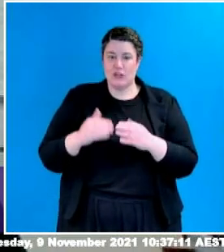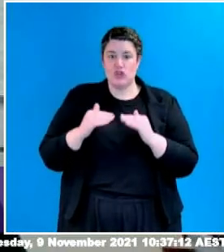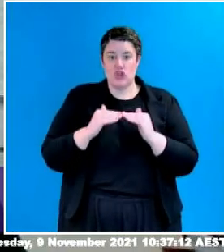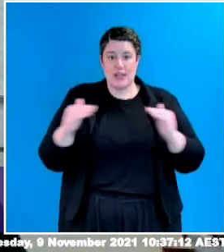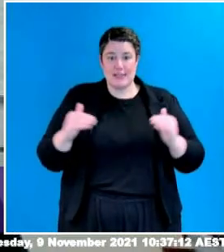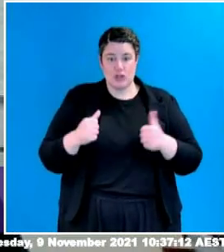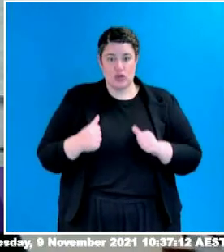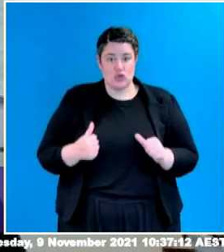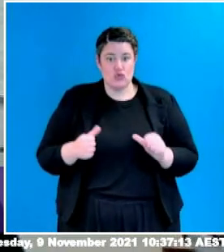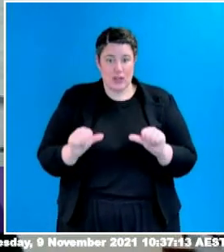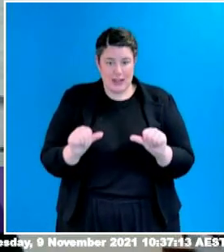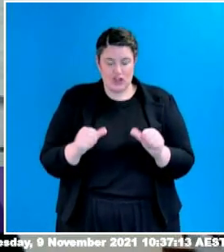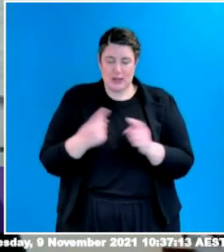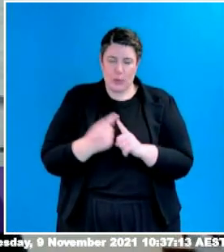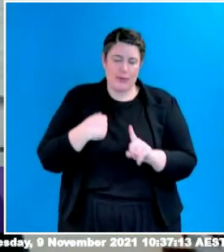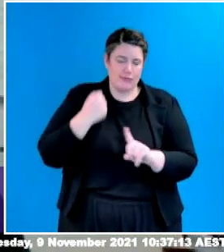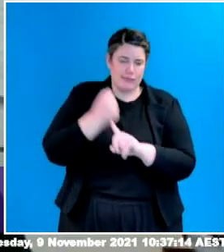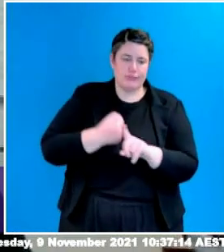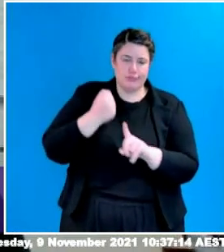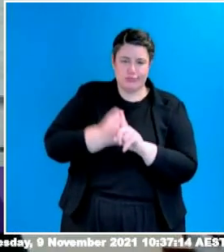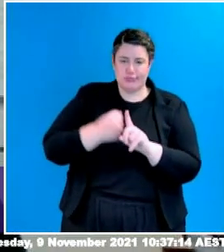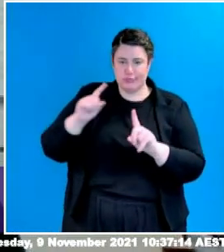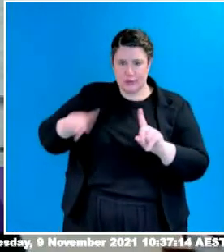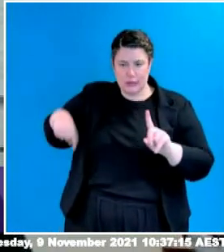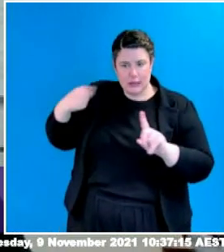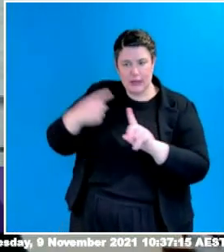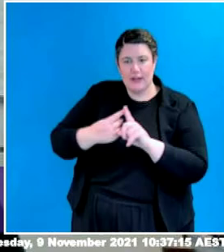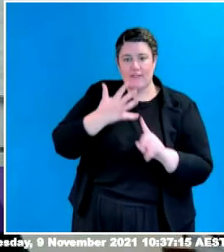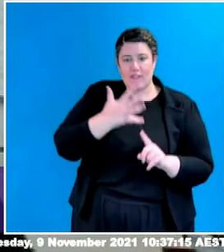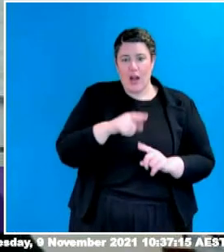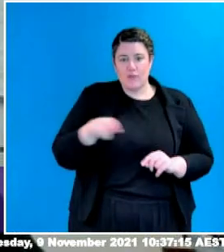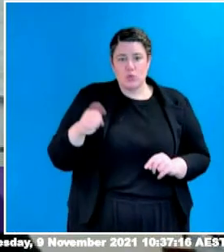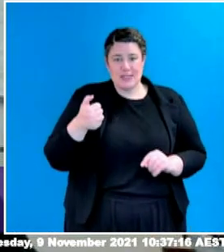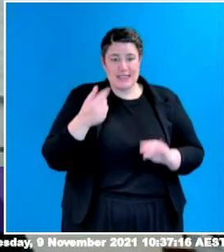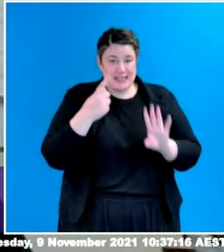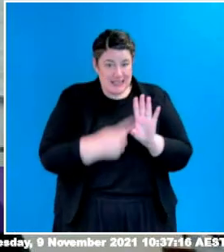That is something we have been fighting for, for over five or six years.